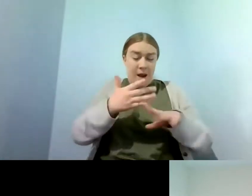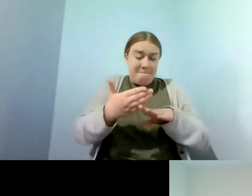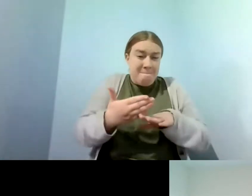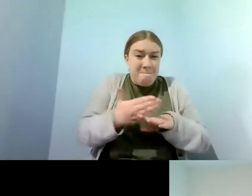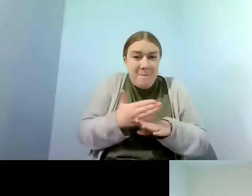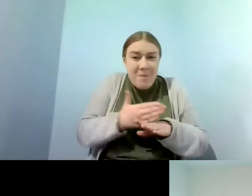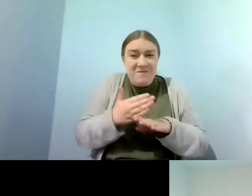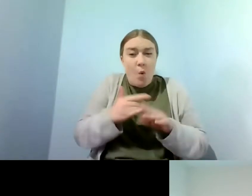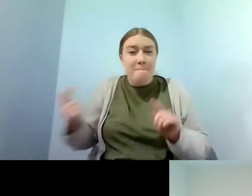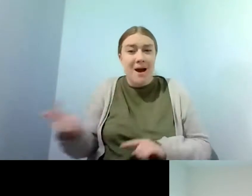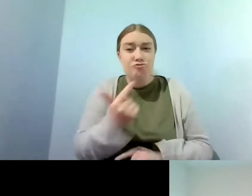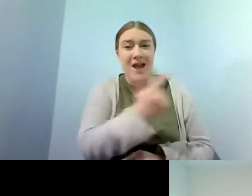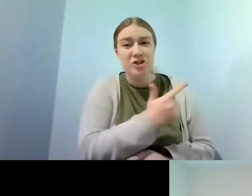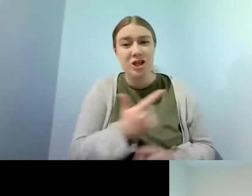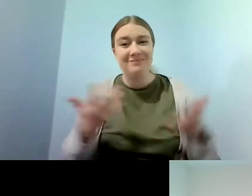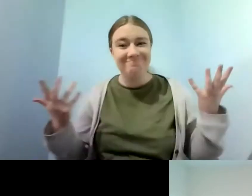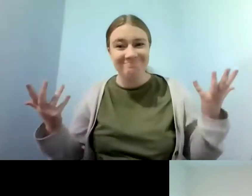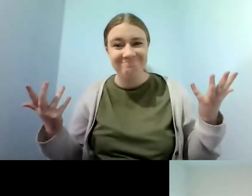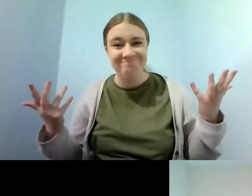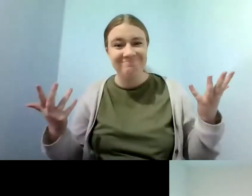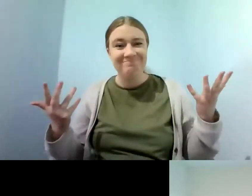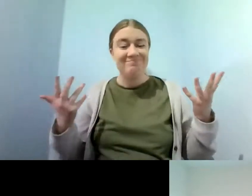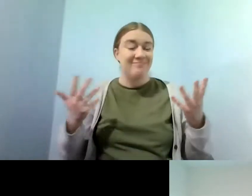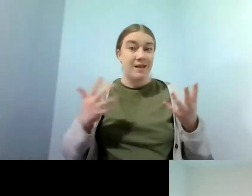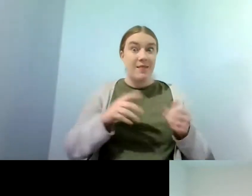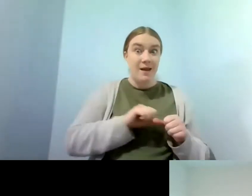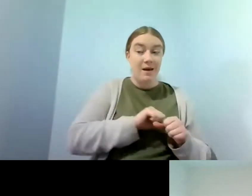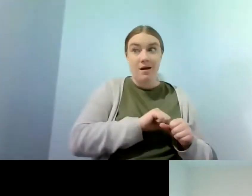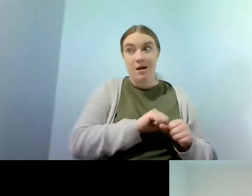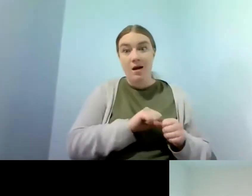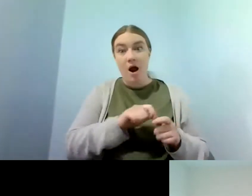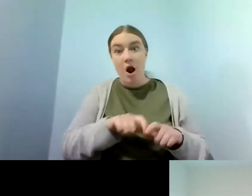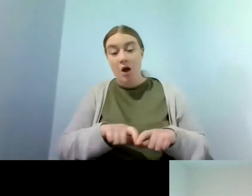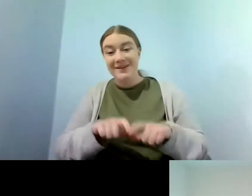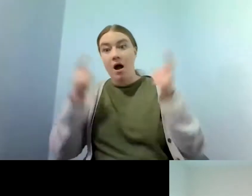migration run and we didn't come out of lockdown until afterwards and we were really lucky though